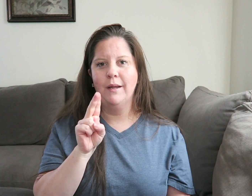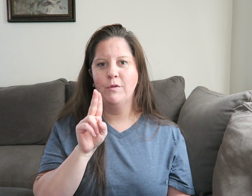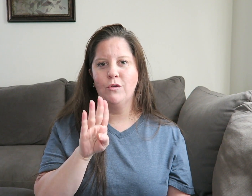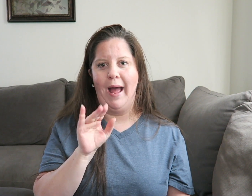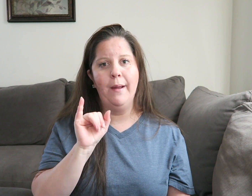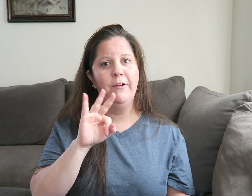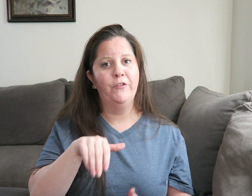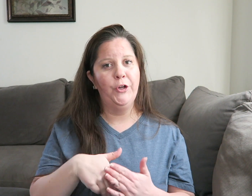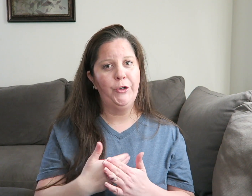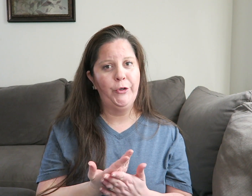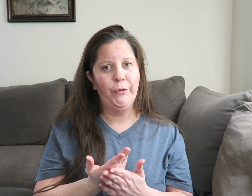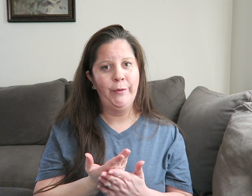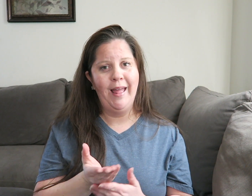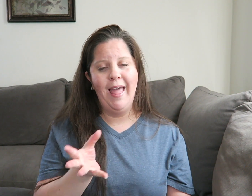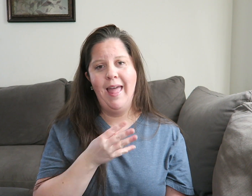Subscribe if you're new